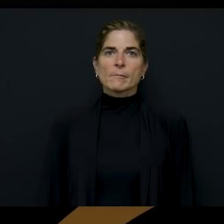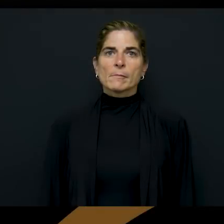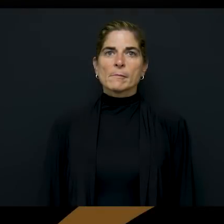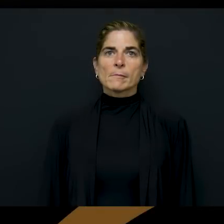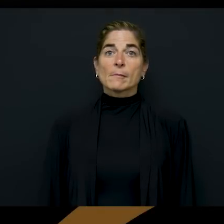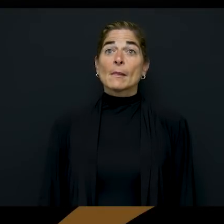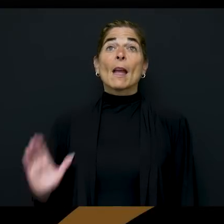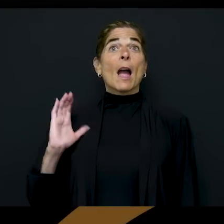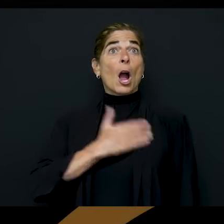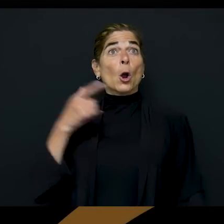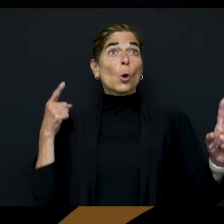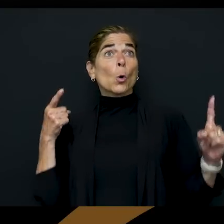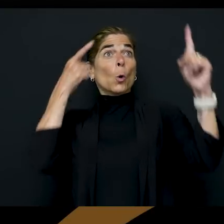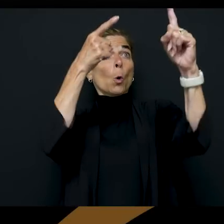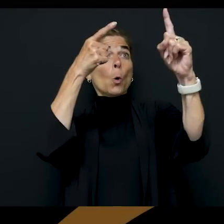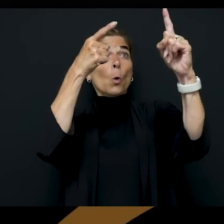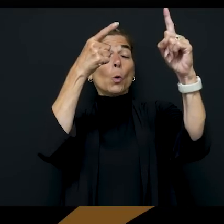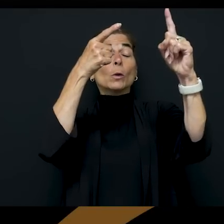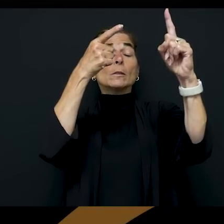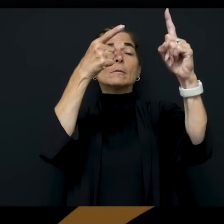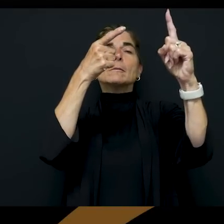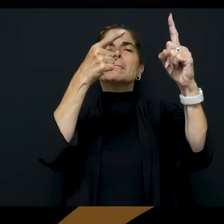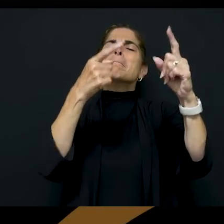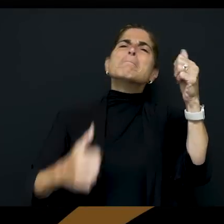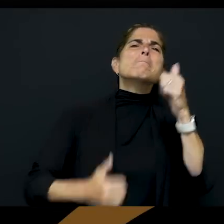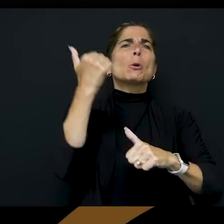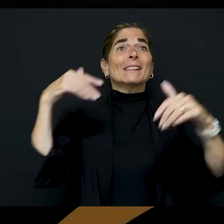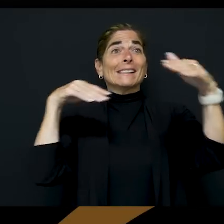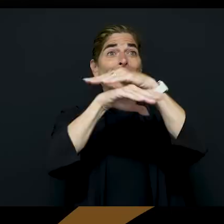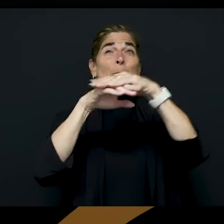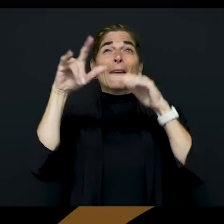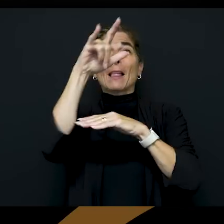Our goal is to be the most accessible airline in the world.